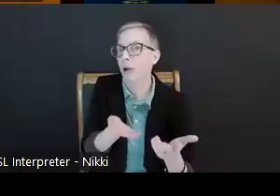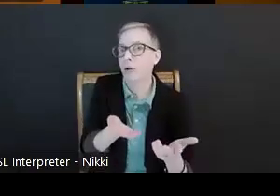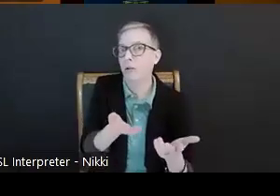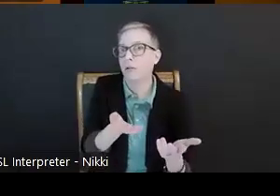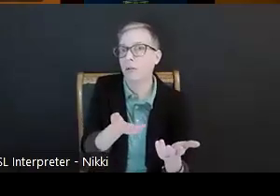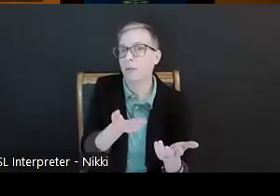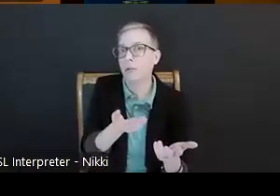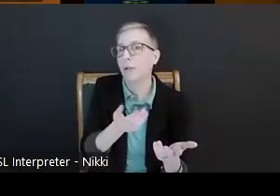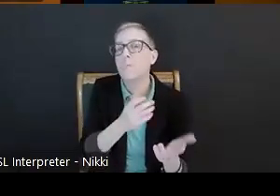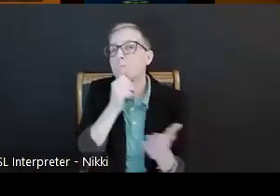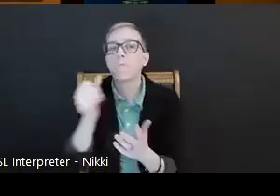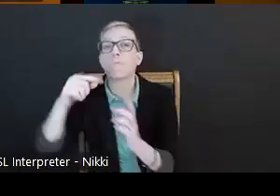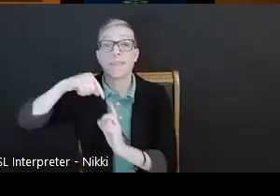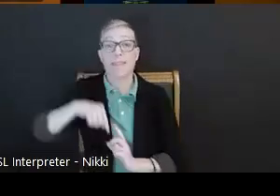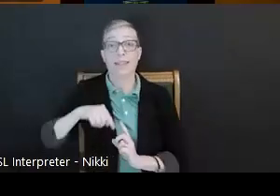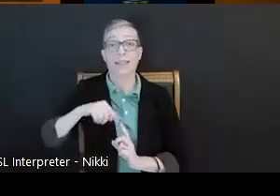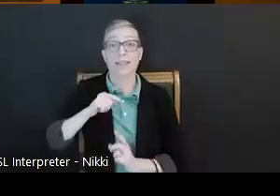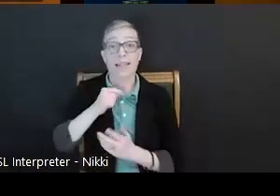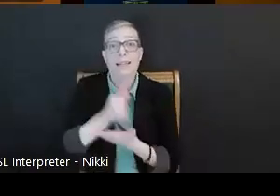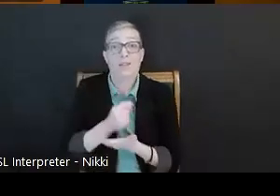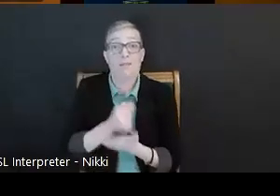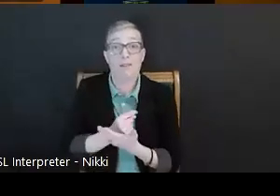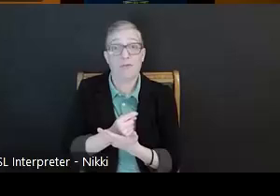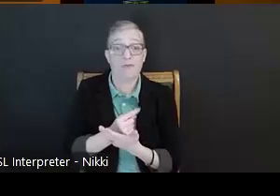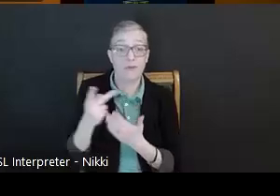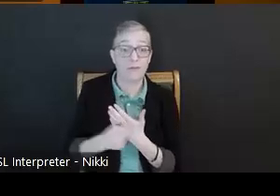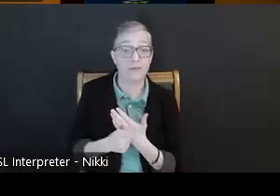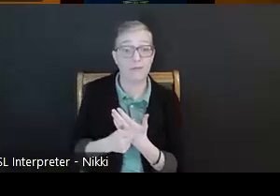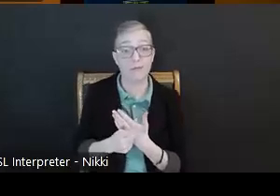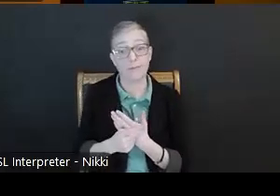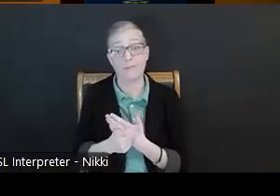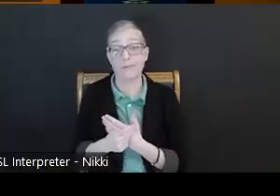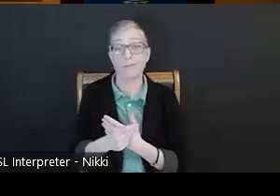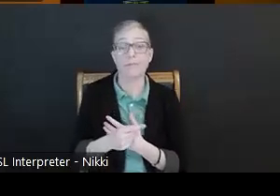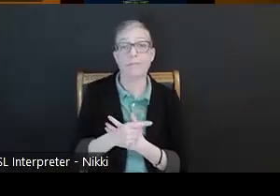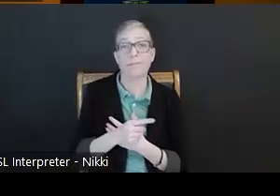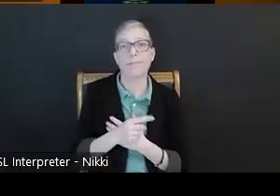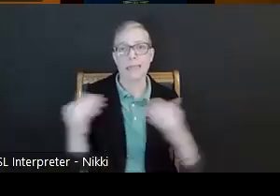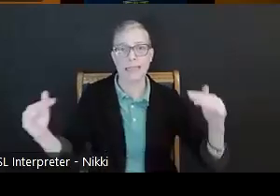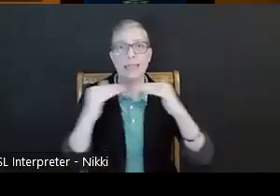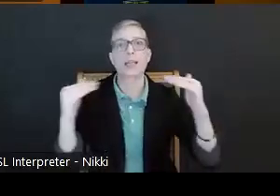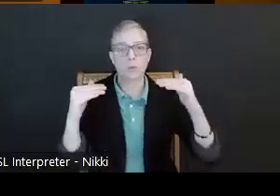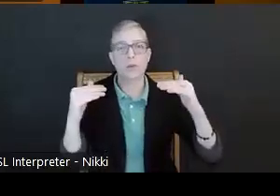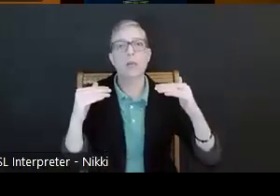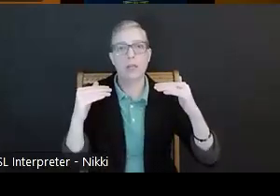that this intervention like really equally um see the diet as a true diet in a unit and how